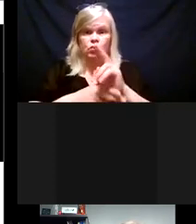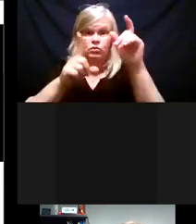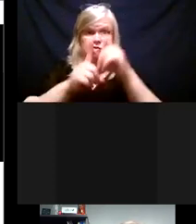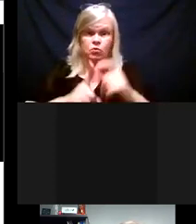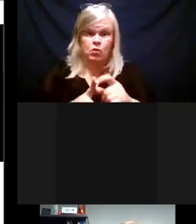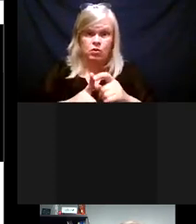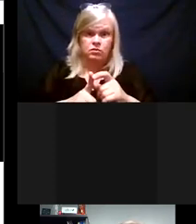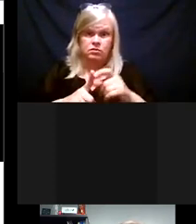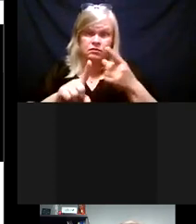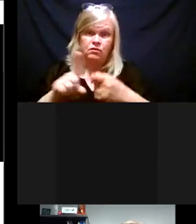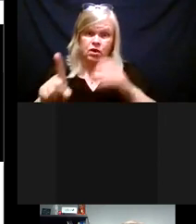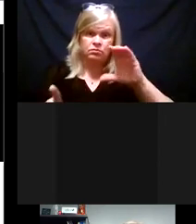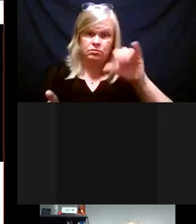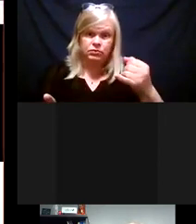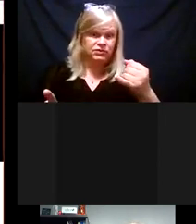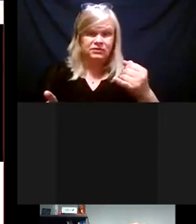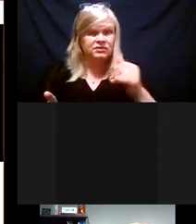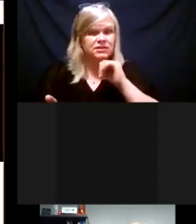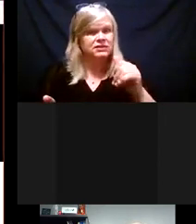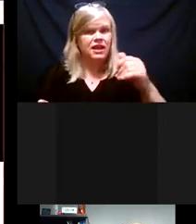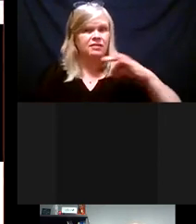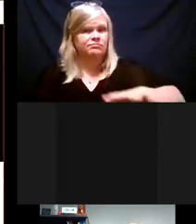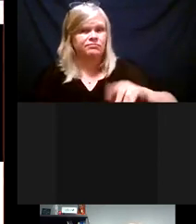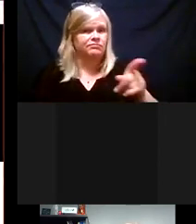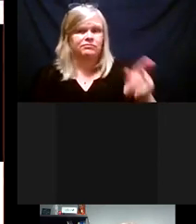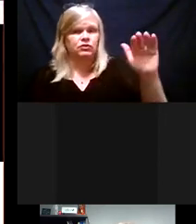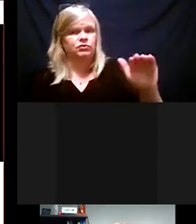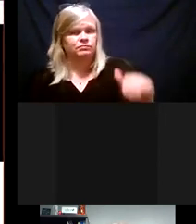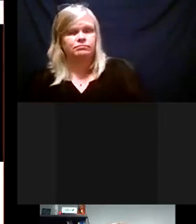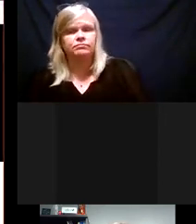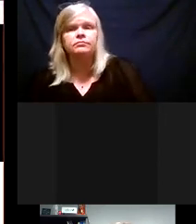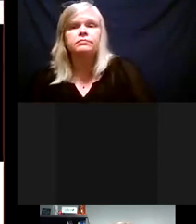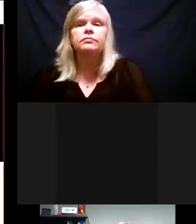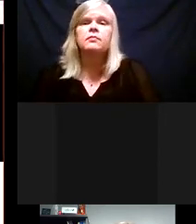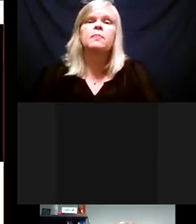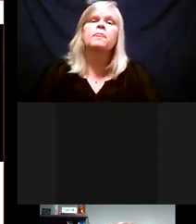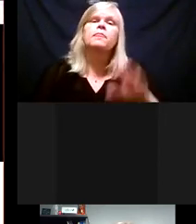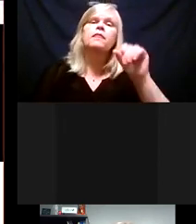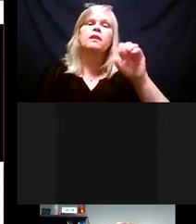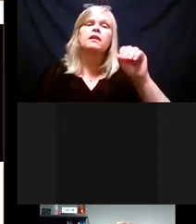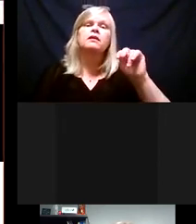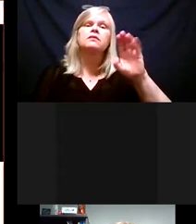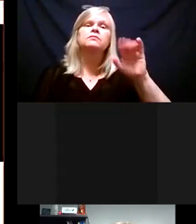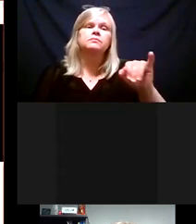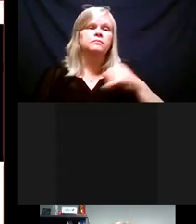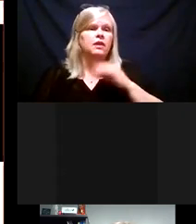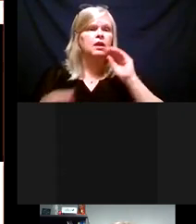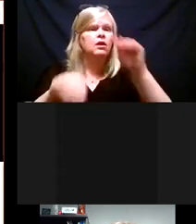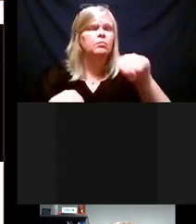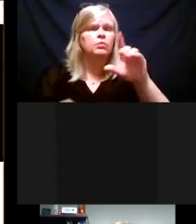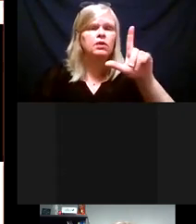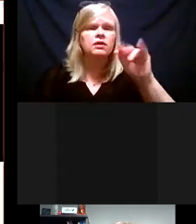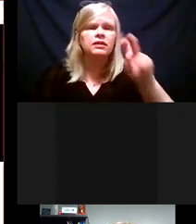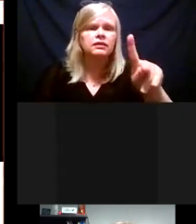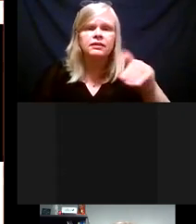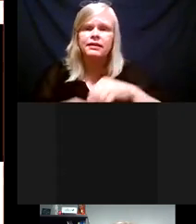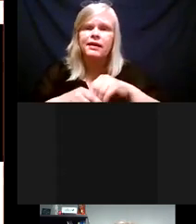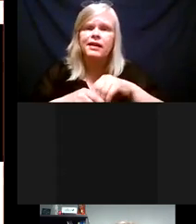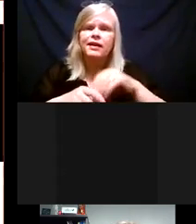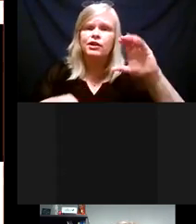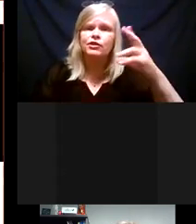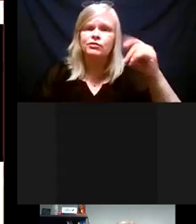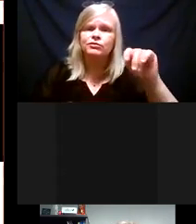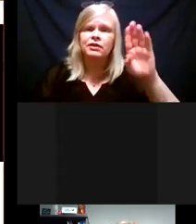Sonci: I PUT THE LINK FOR THE EVALUATION IN THE CHAT BOX.